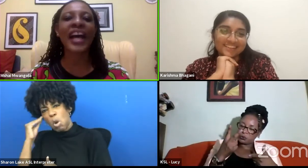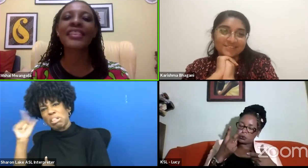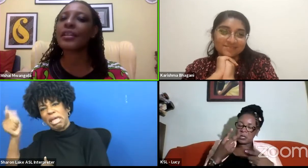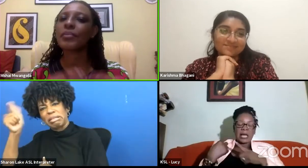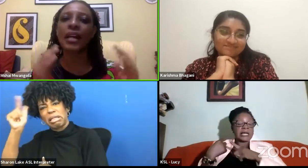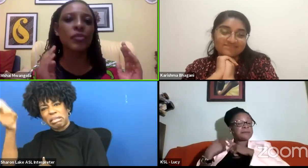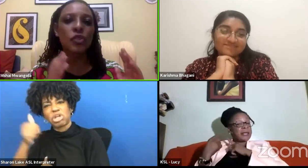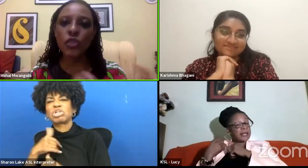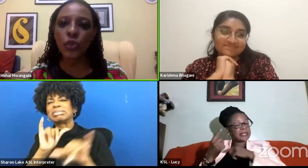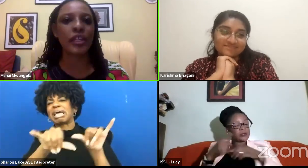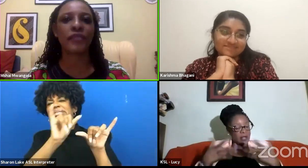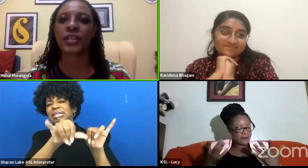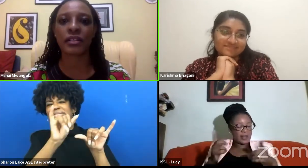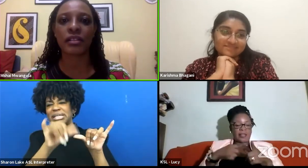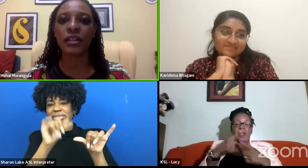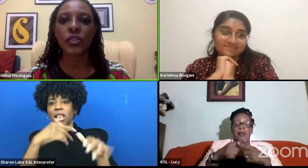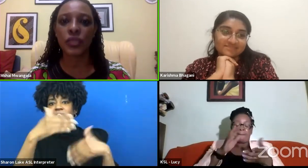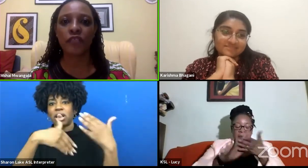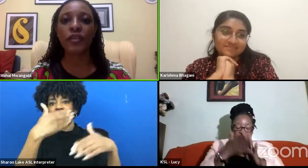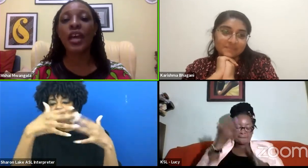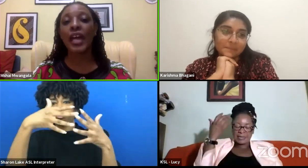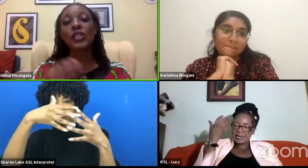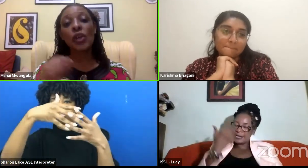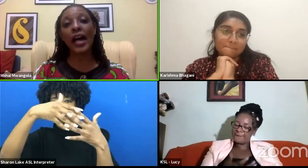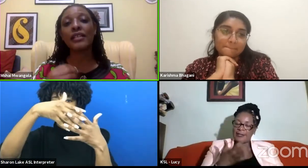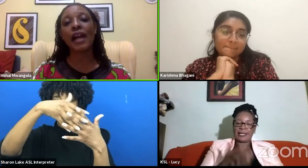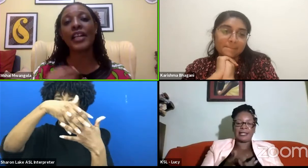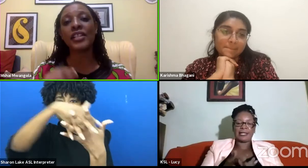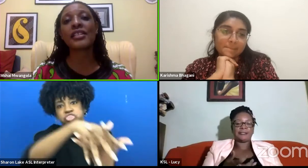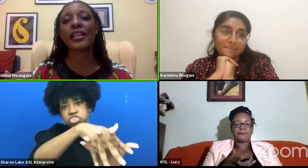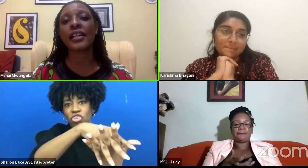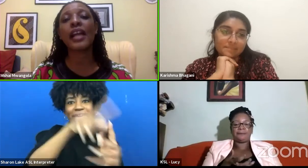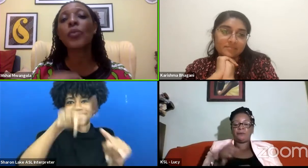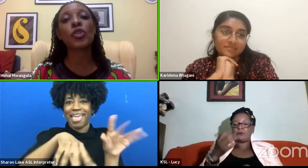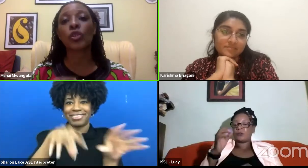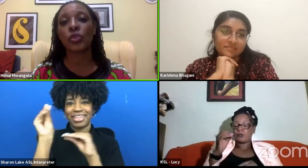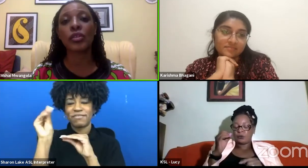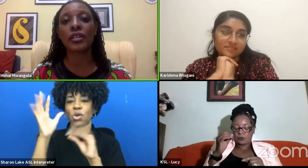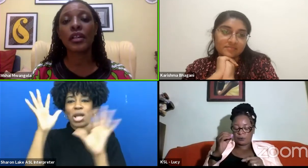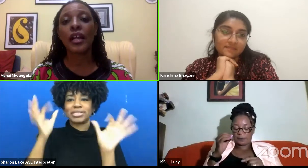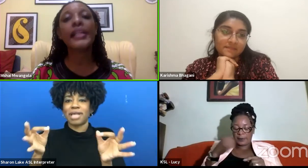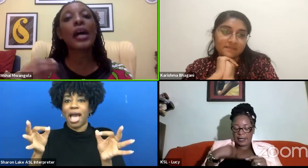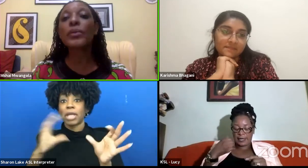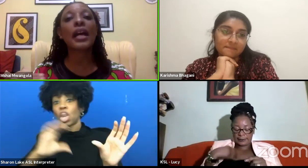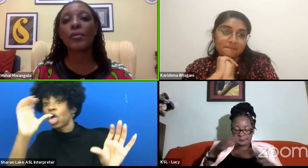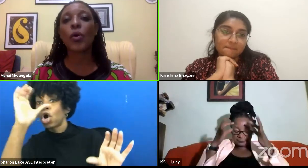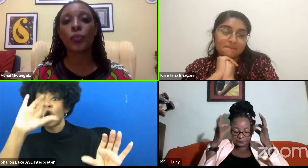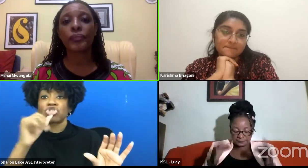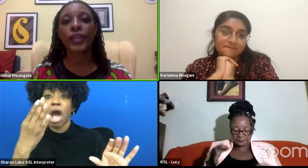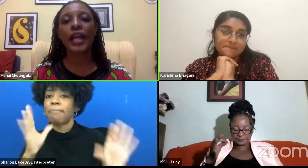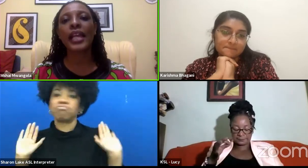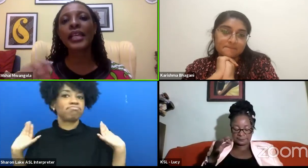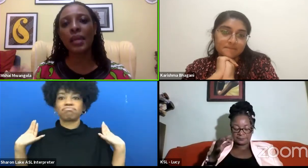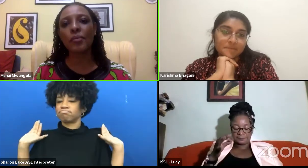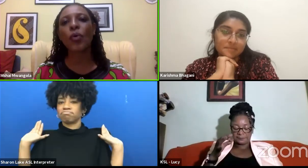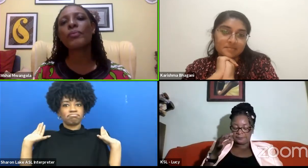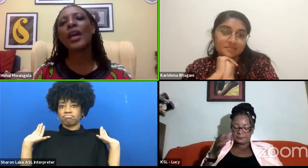and then it becomes so difficult to leave. And so I decided I would not look and I would come home and I came home.